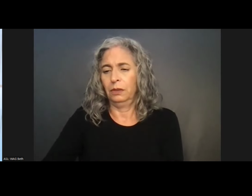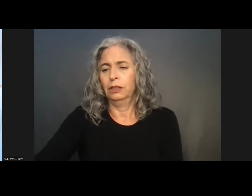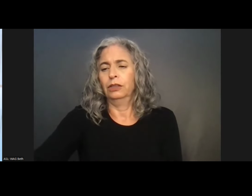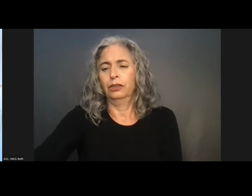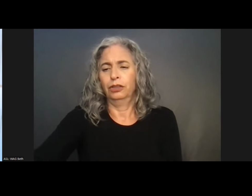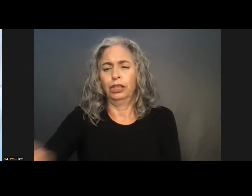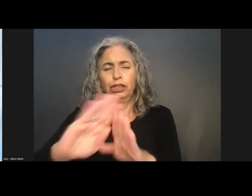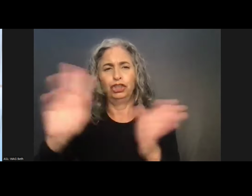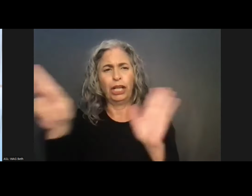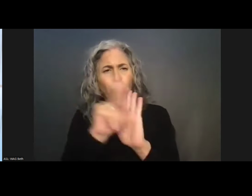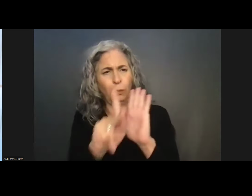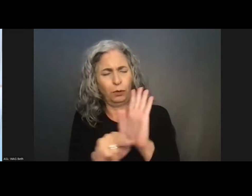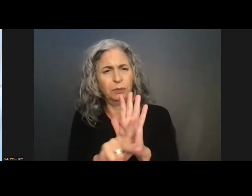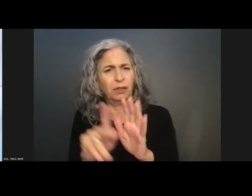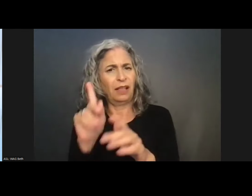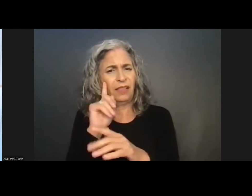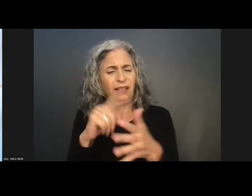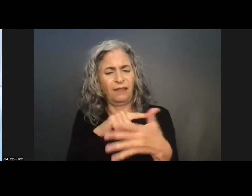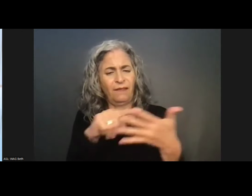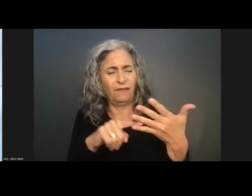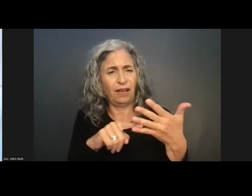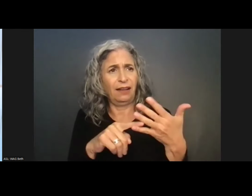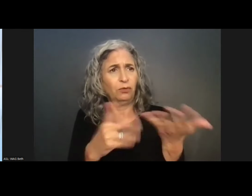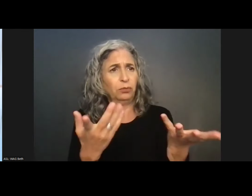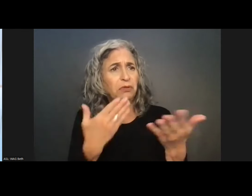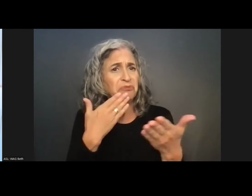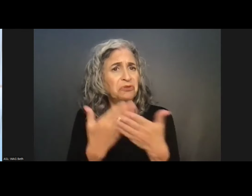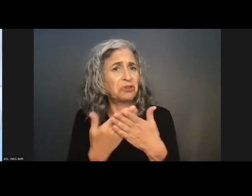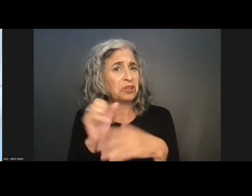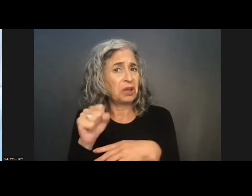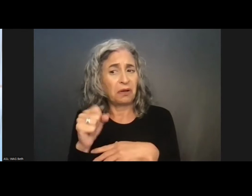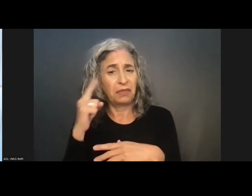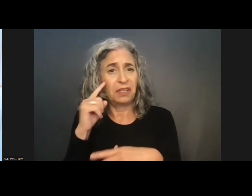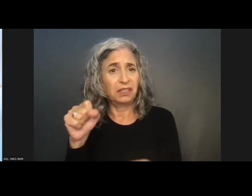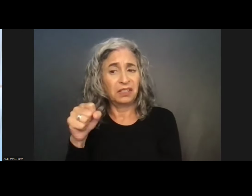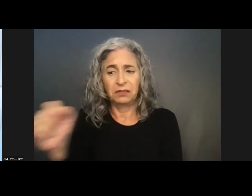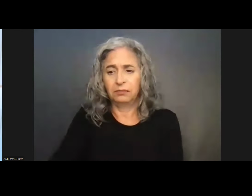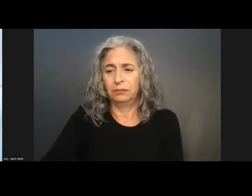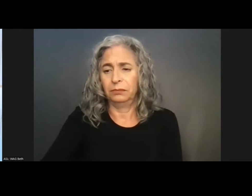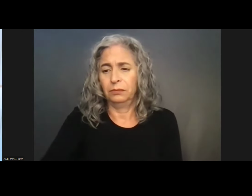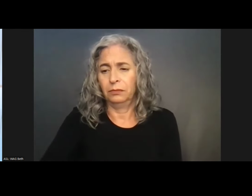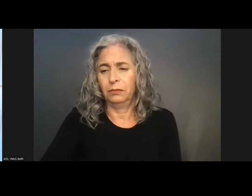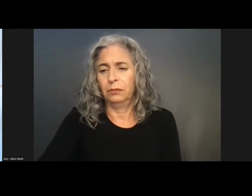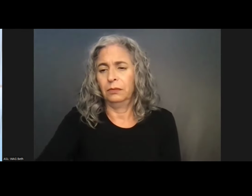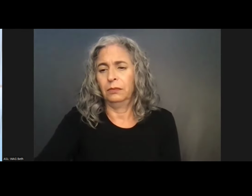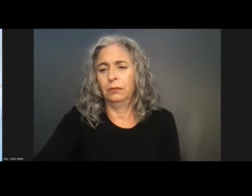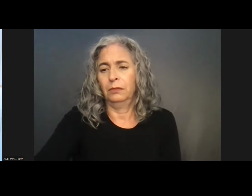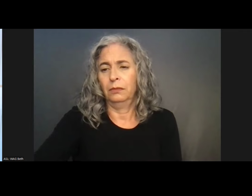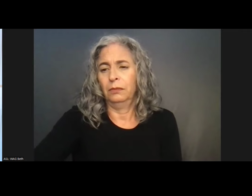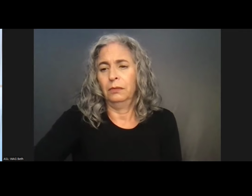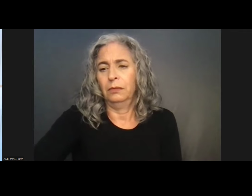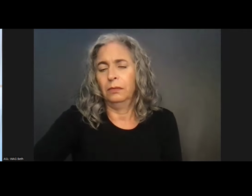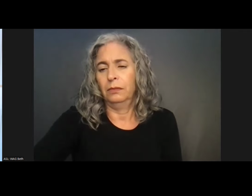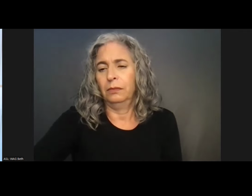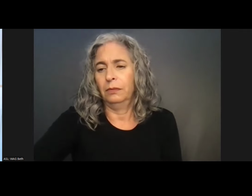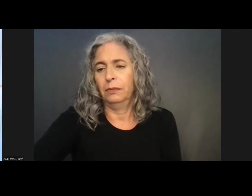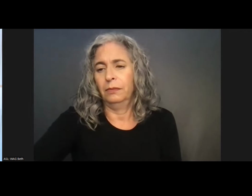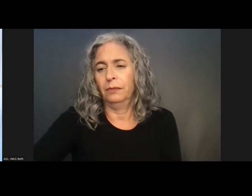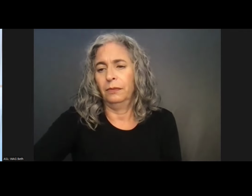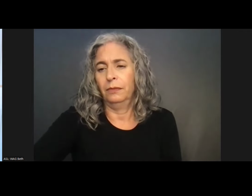those five would make sense, yeah. >> MALCOLM MIESTRELL: And then we had